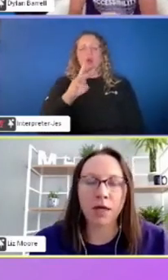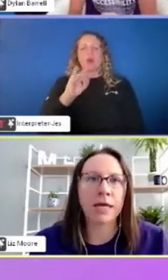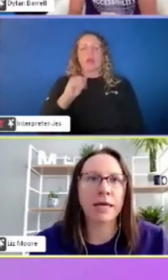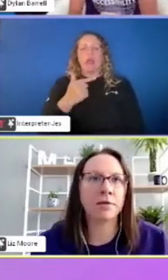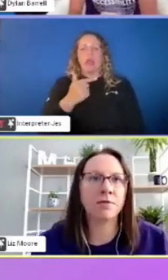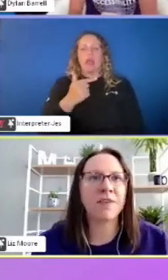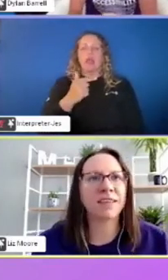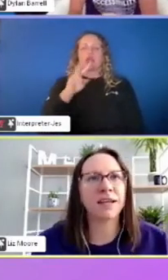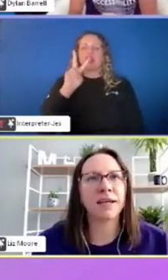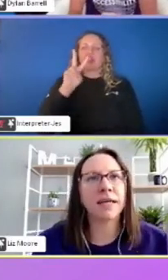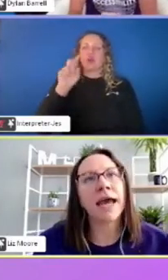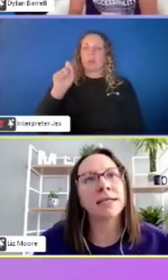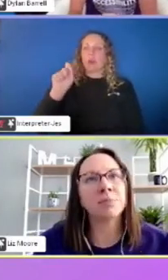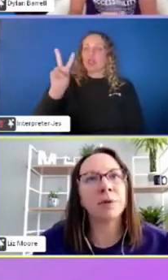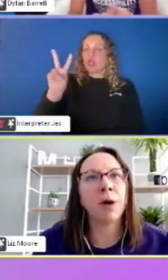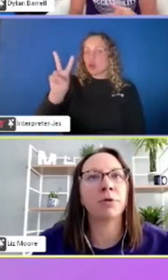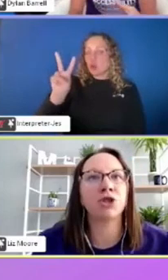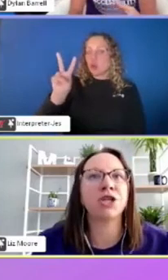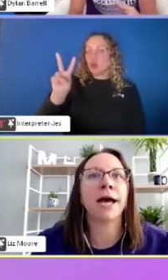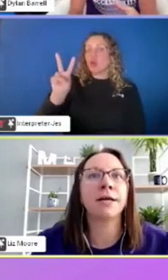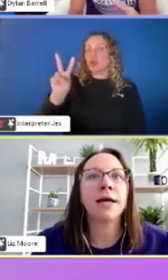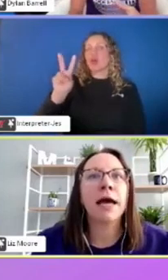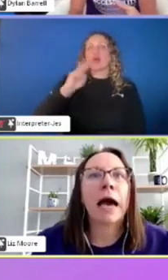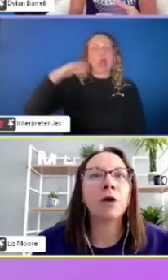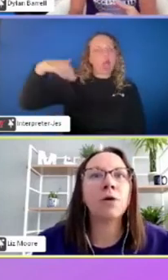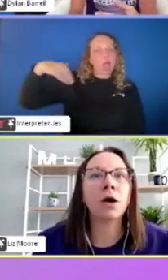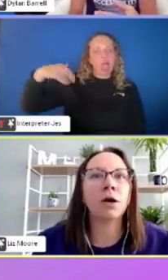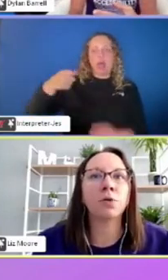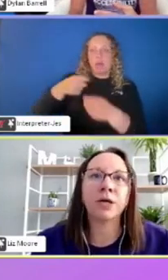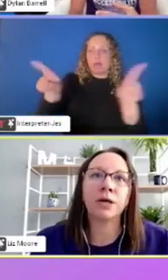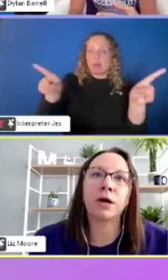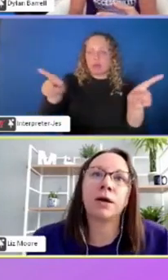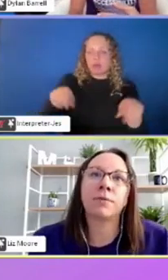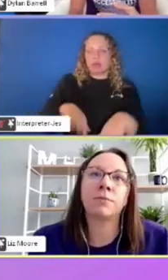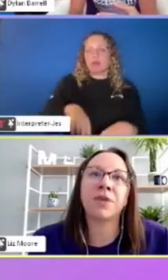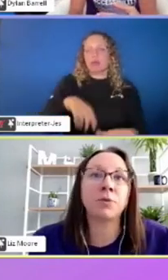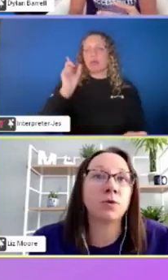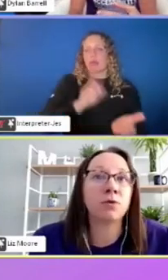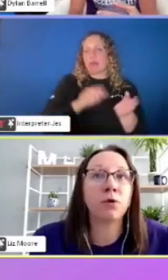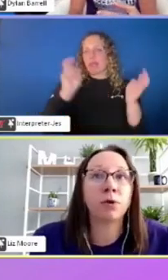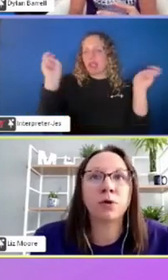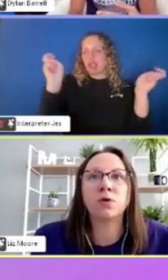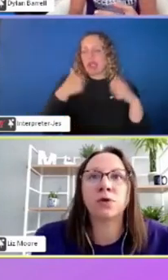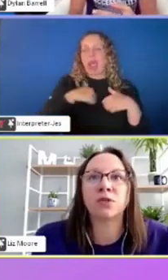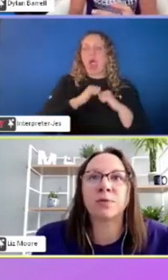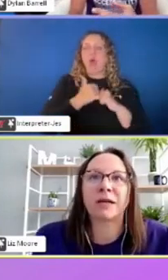and the fact that it hasn't been published yet, how are we able to inform users about some